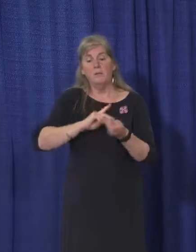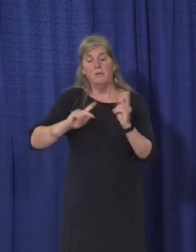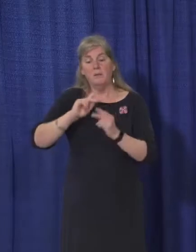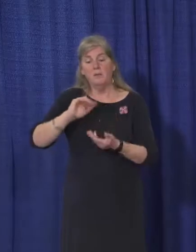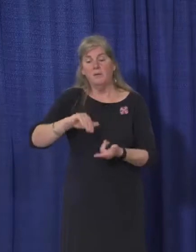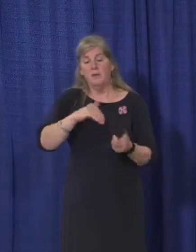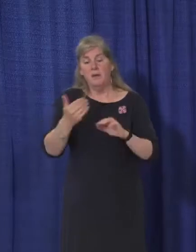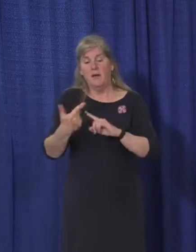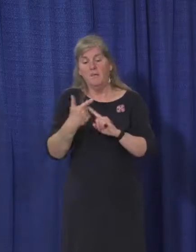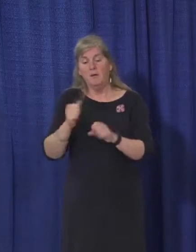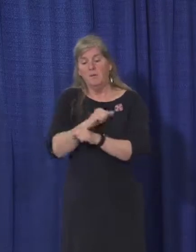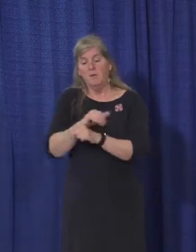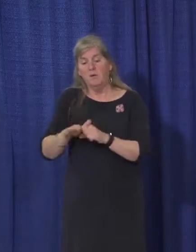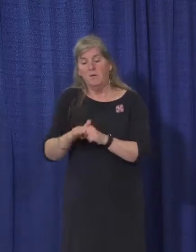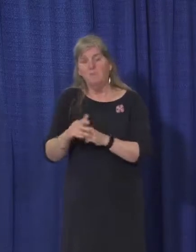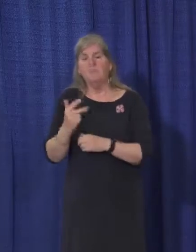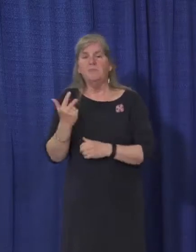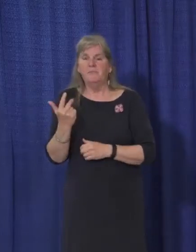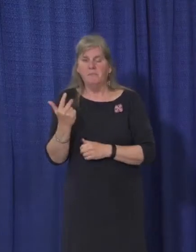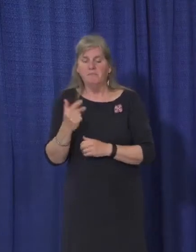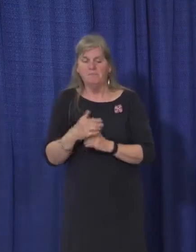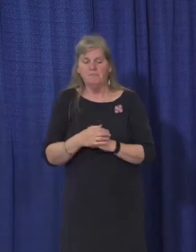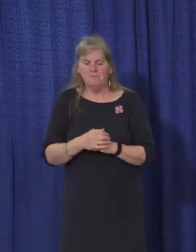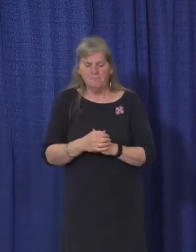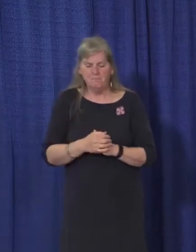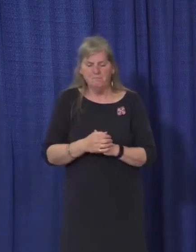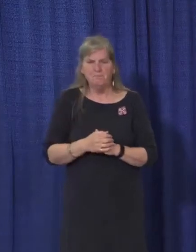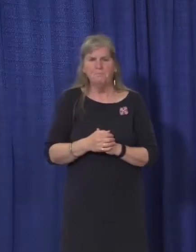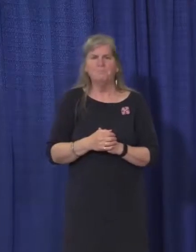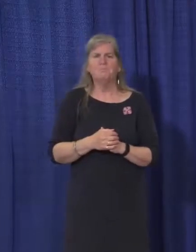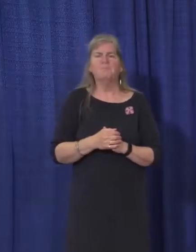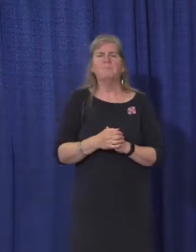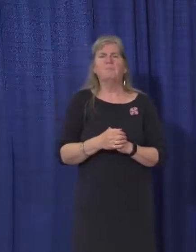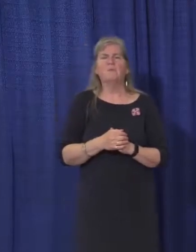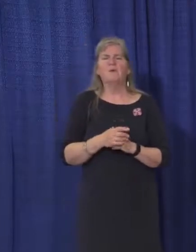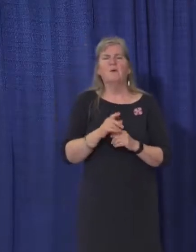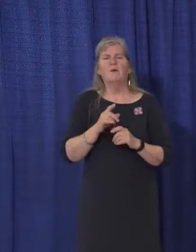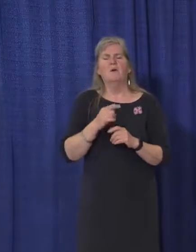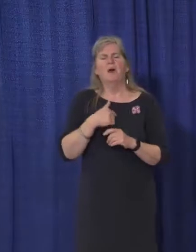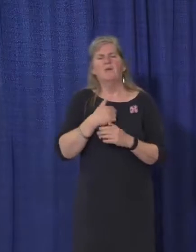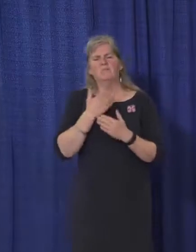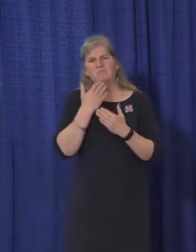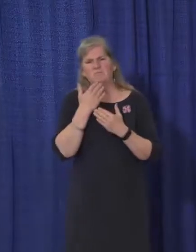associated with COVID infection to three and I want to add my